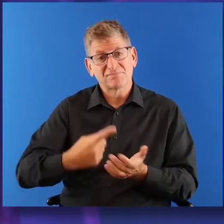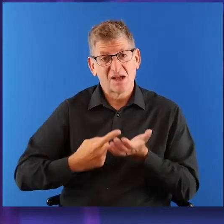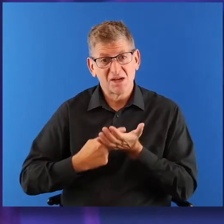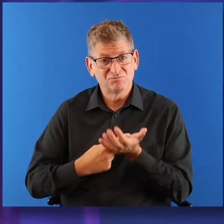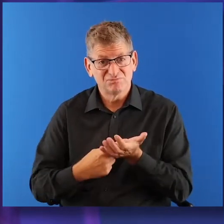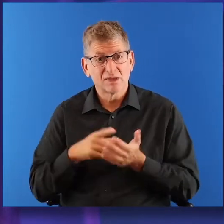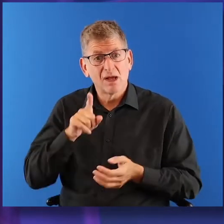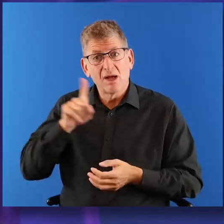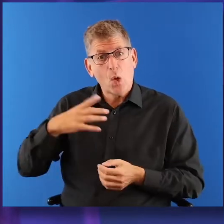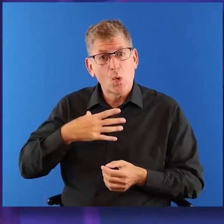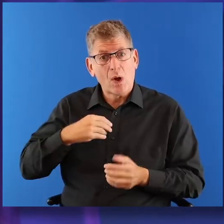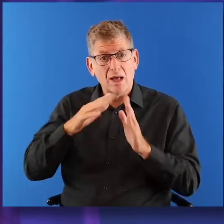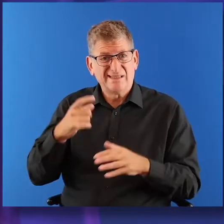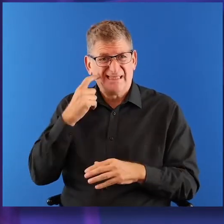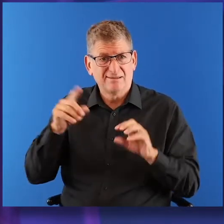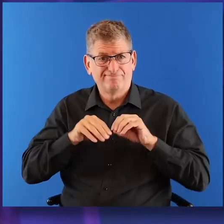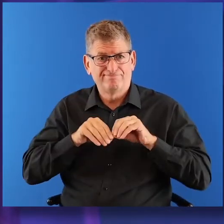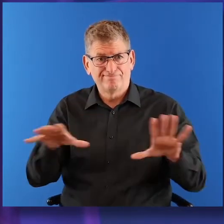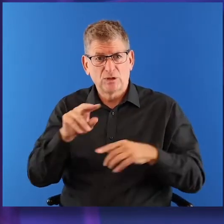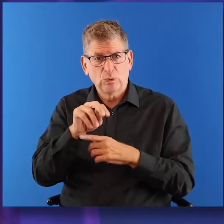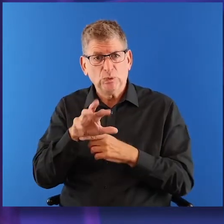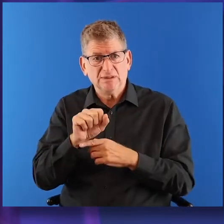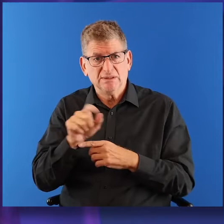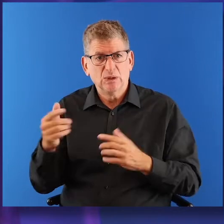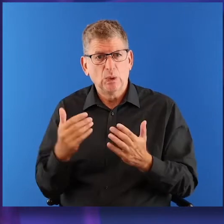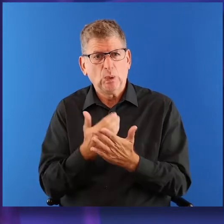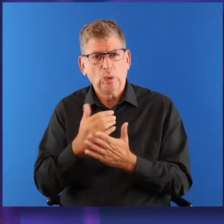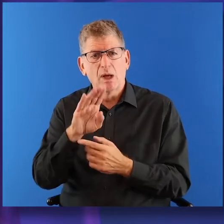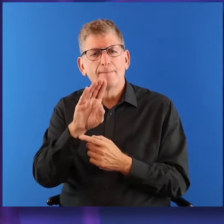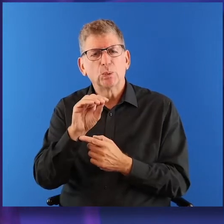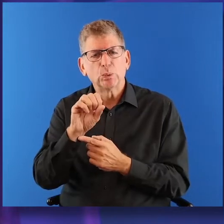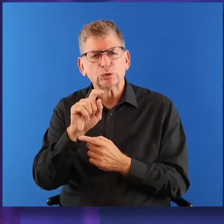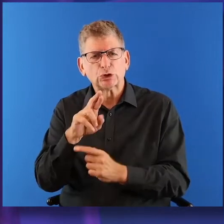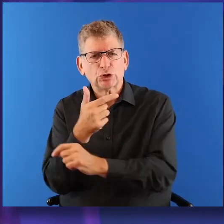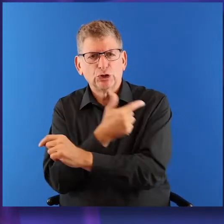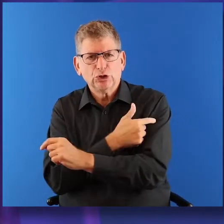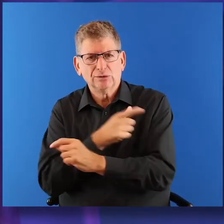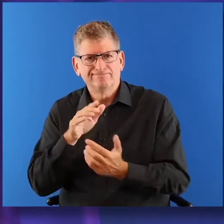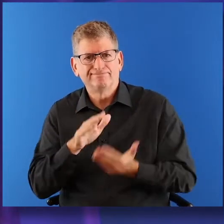the release of a new booster addressing omicron.